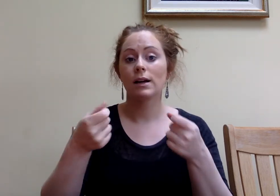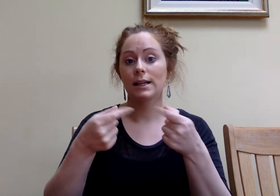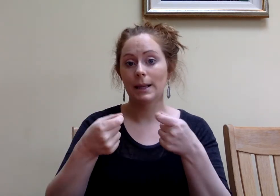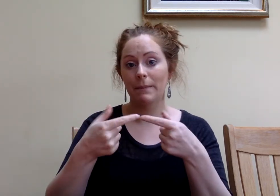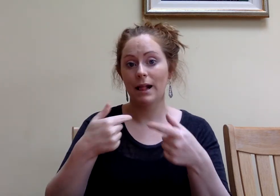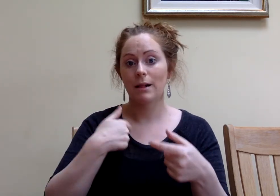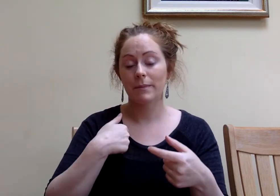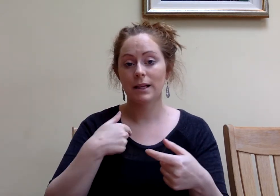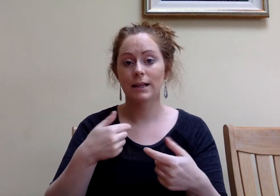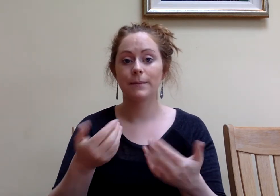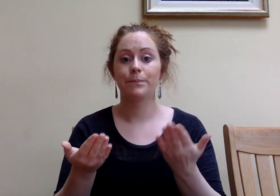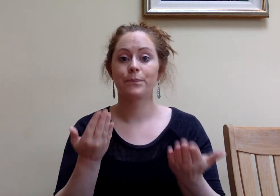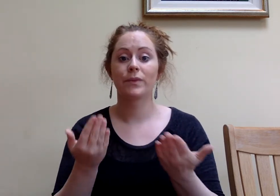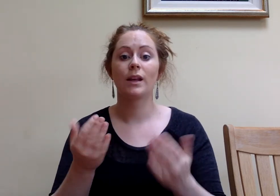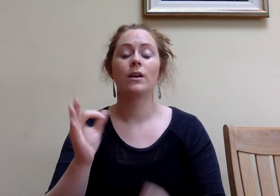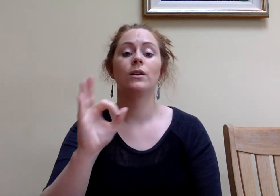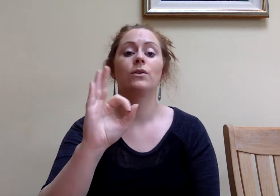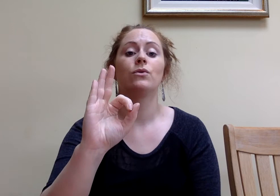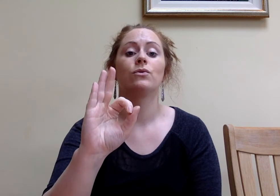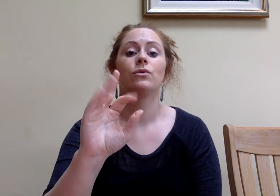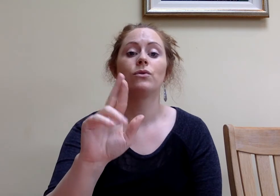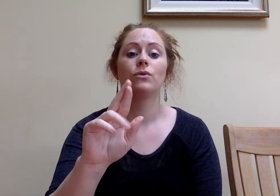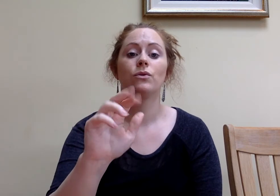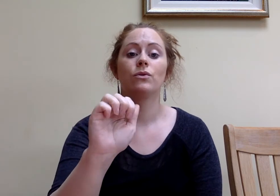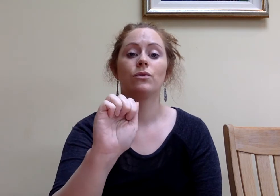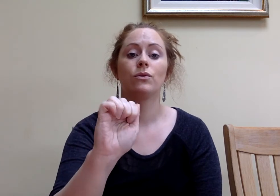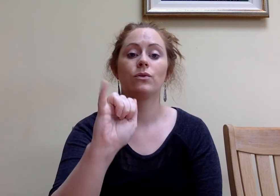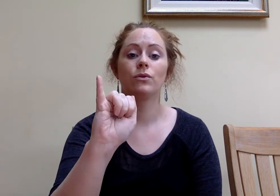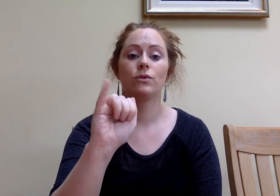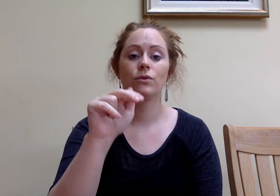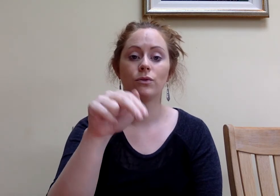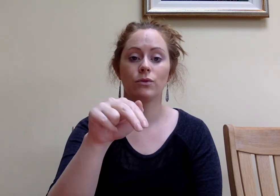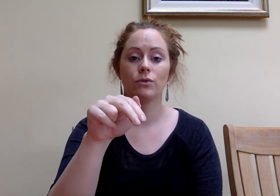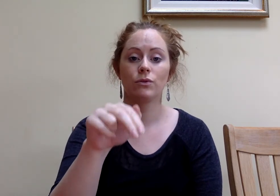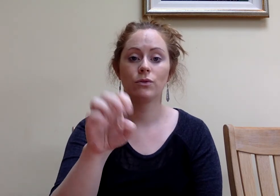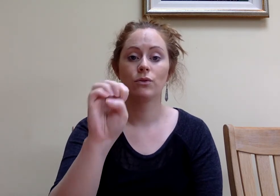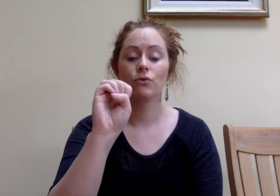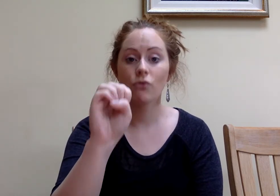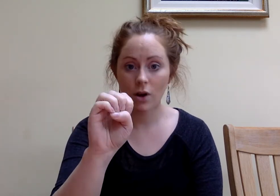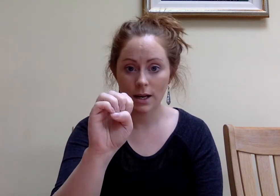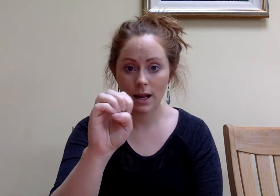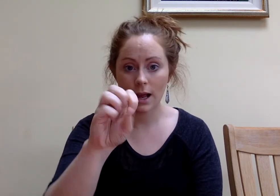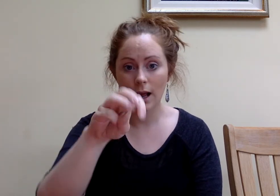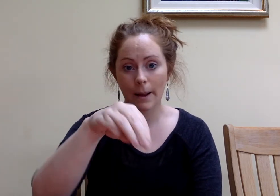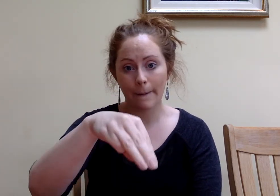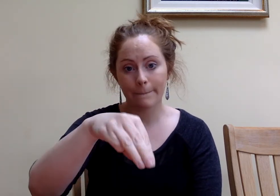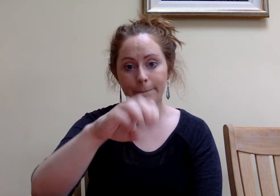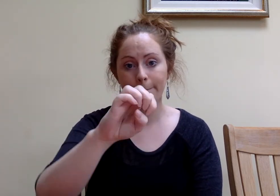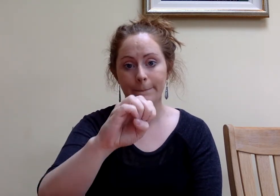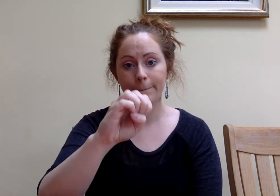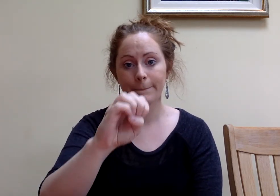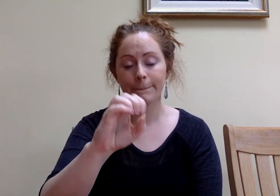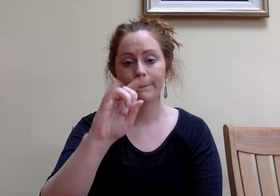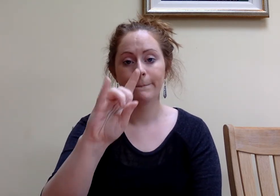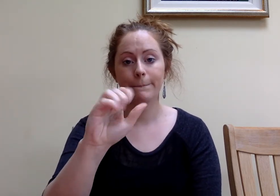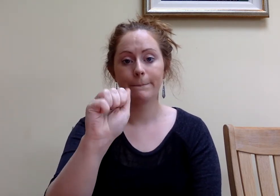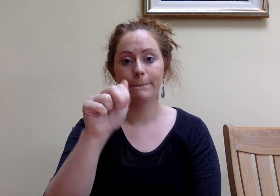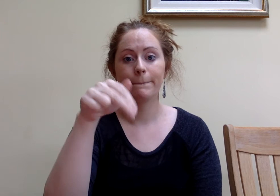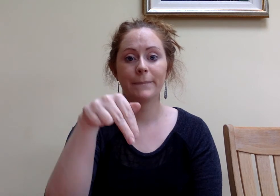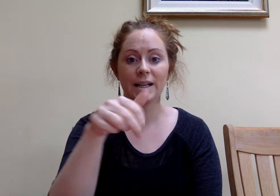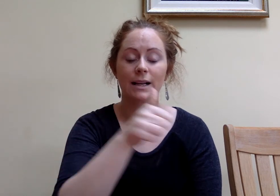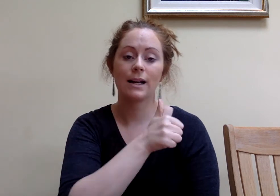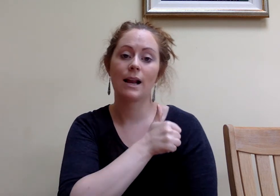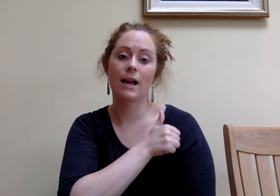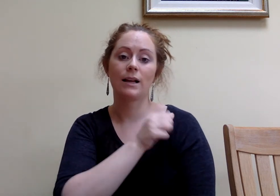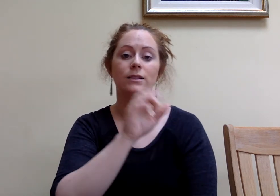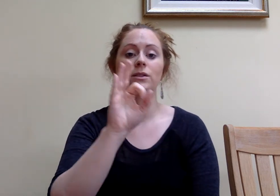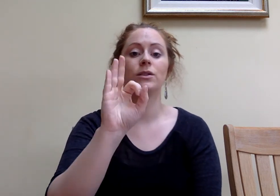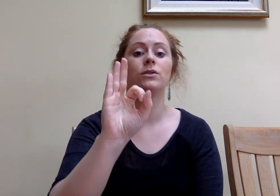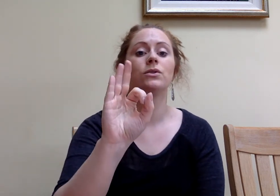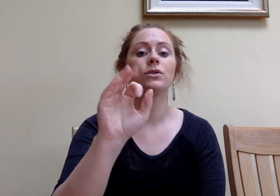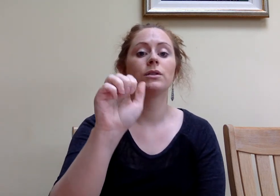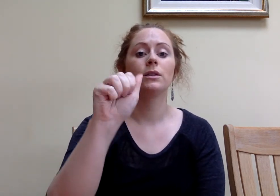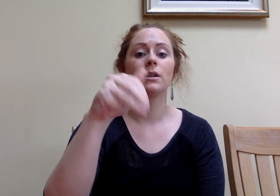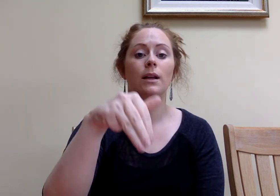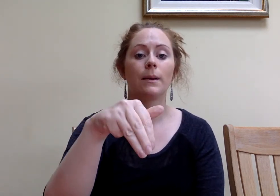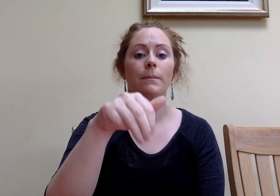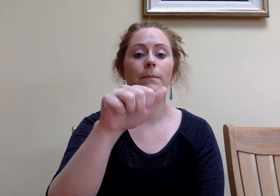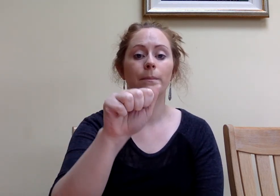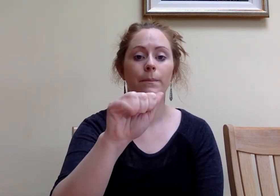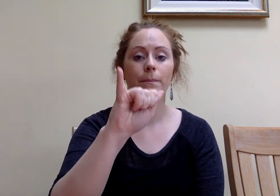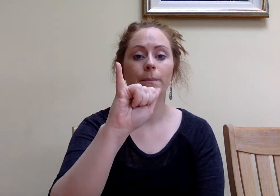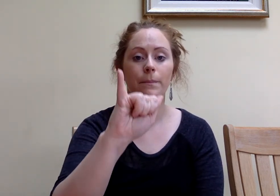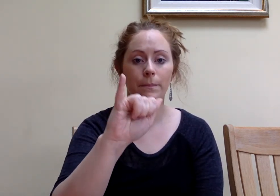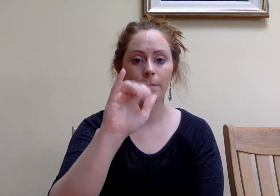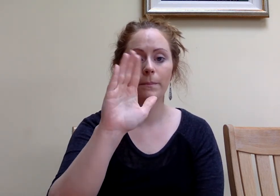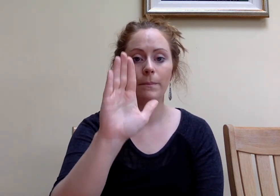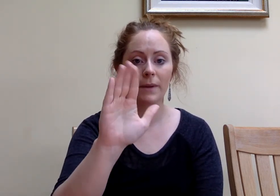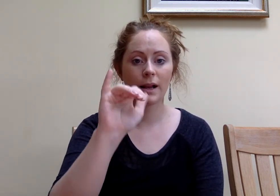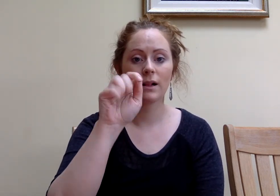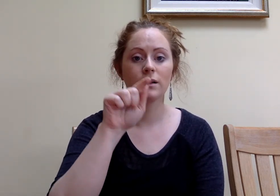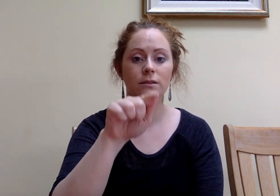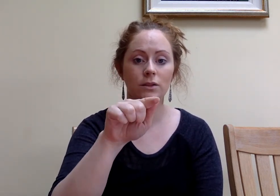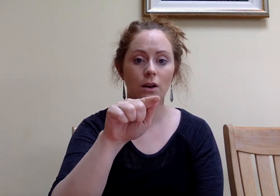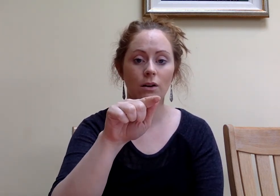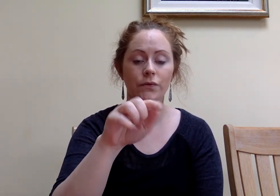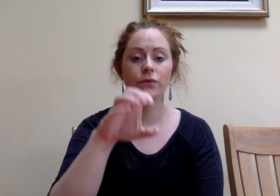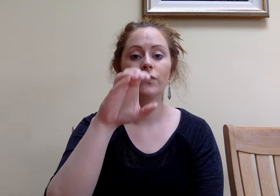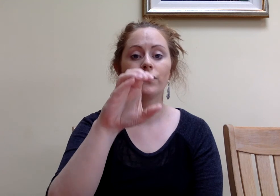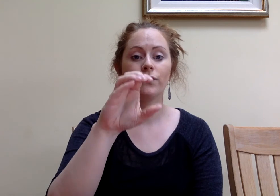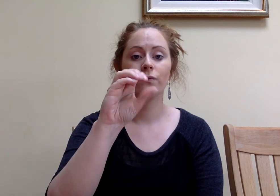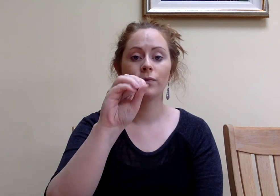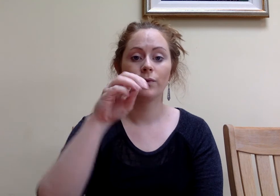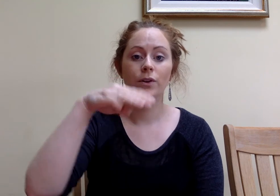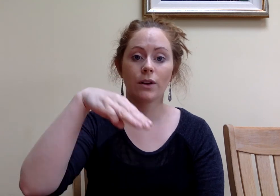or emailing me at grainnemeehan@gmail.com.